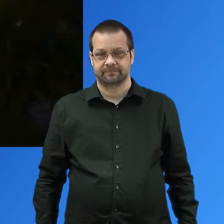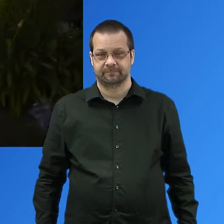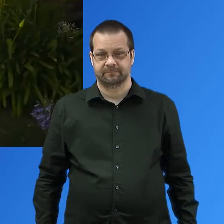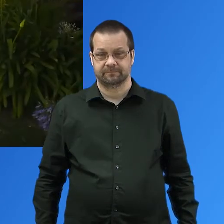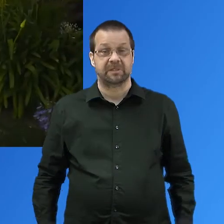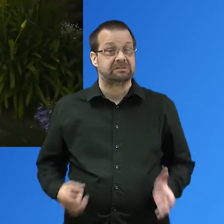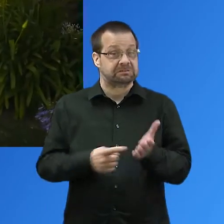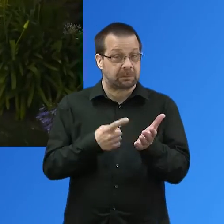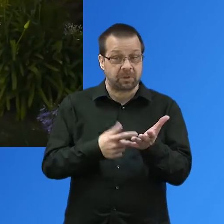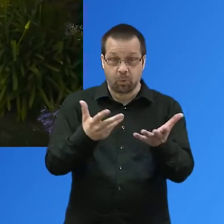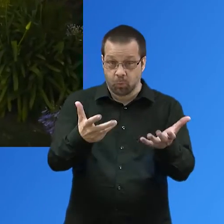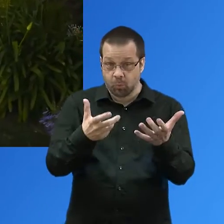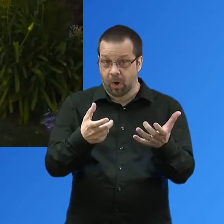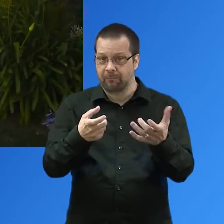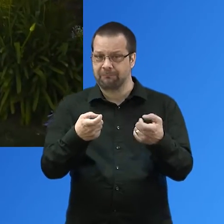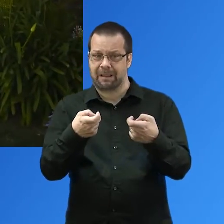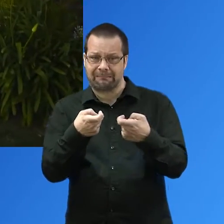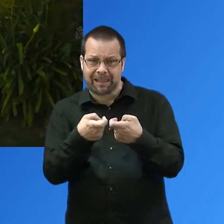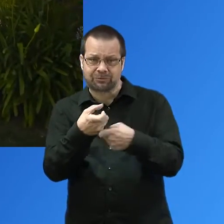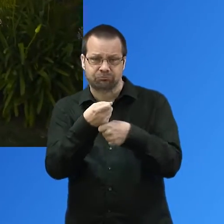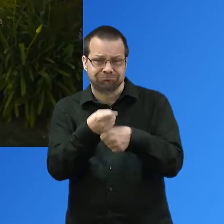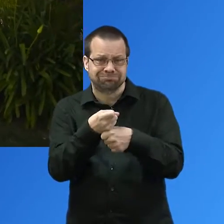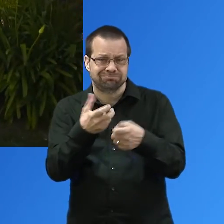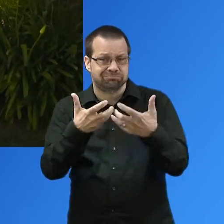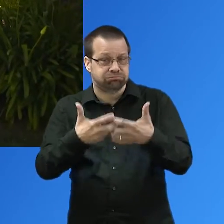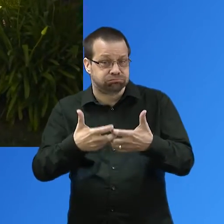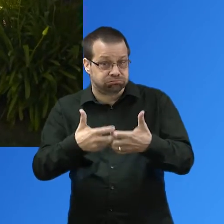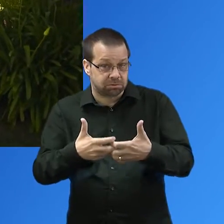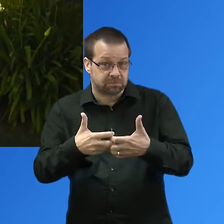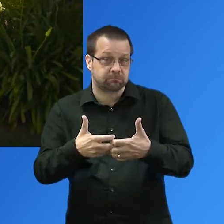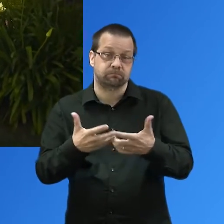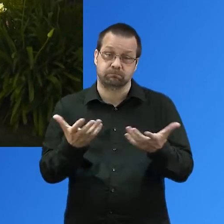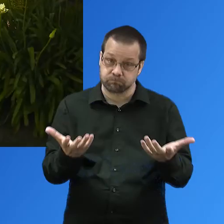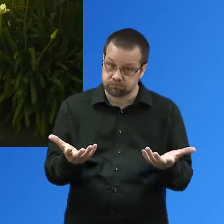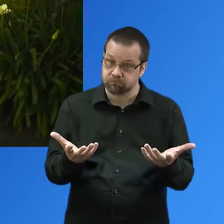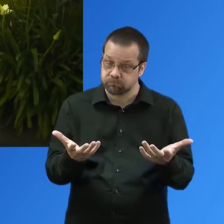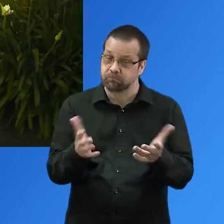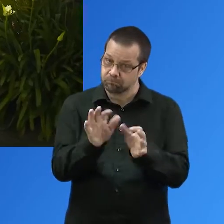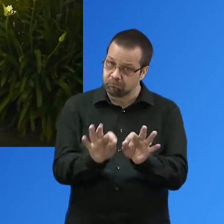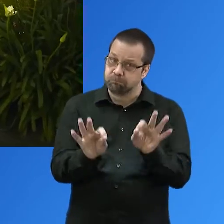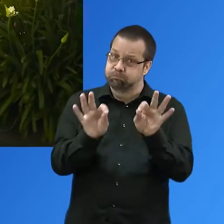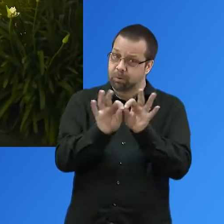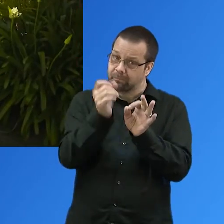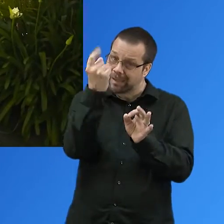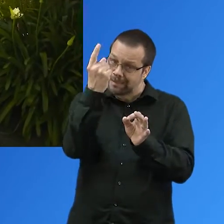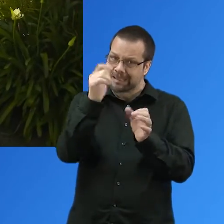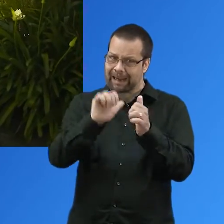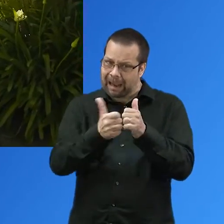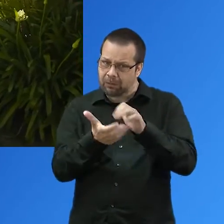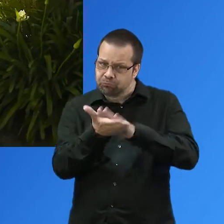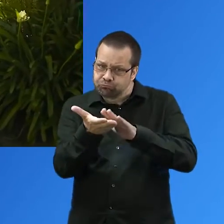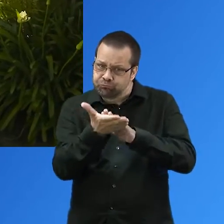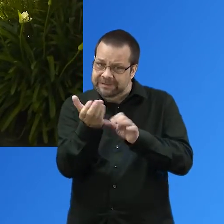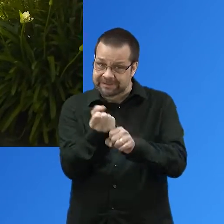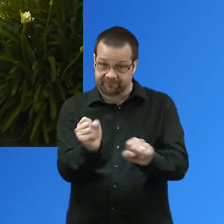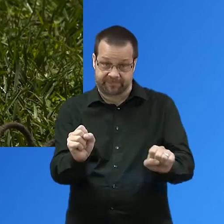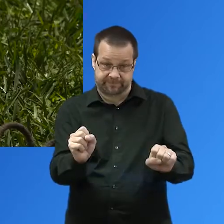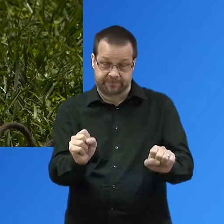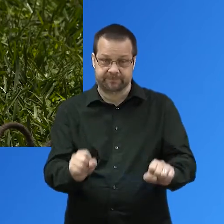During an outage, you may want to use a portable generator for electricity. It's extremely important, you know, how to operate it safely.